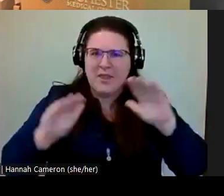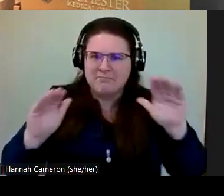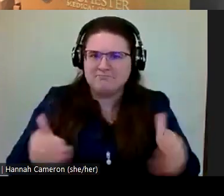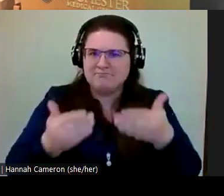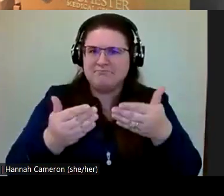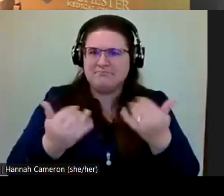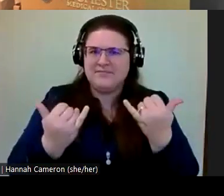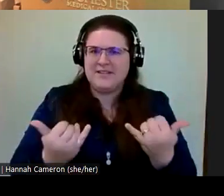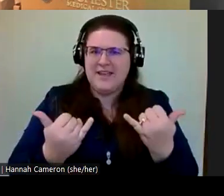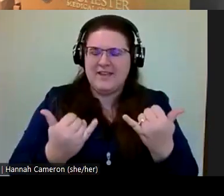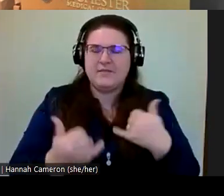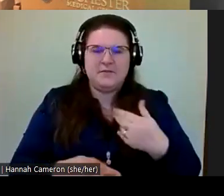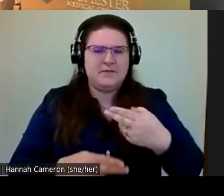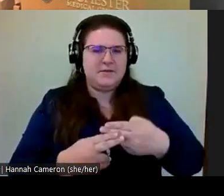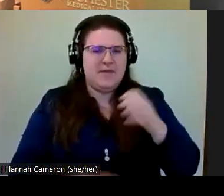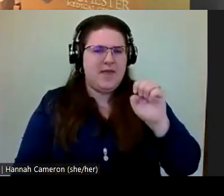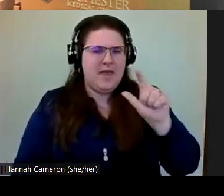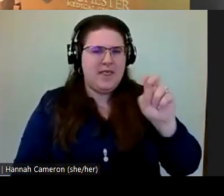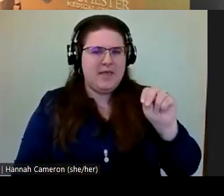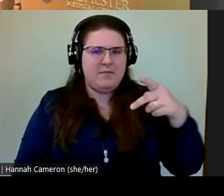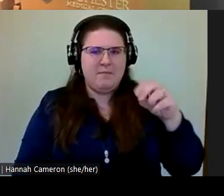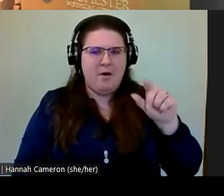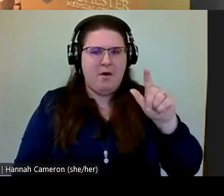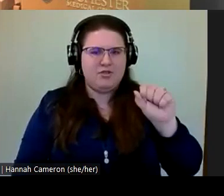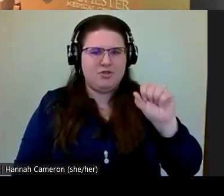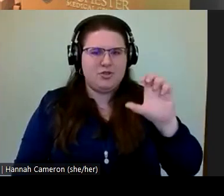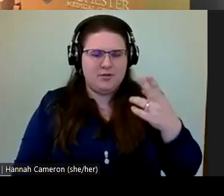my name is Ellen polish hook I'm the academic chief of the division of collaborative care and